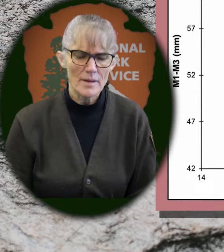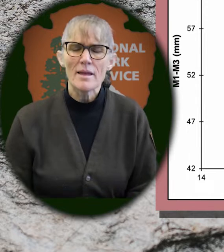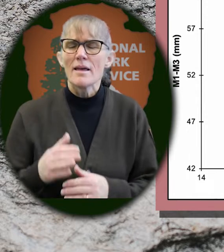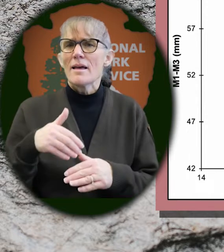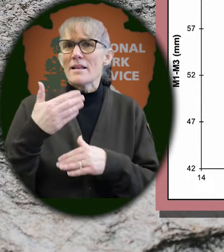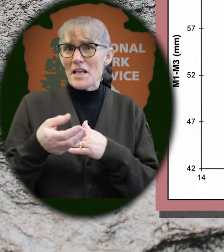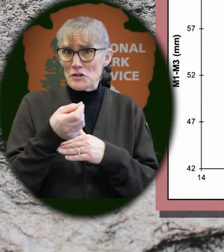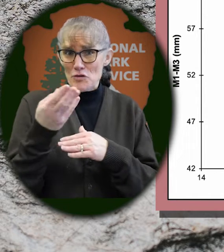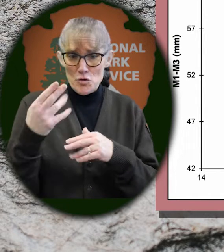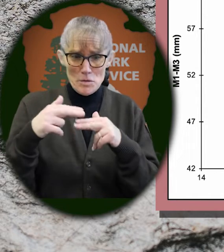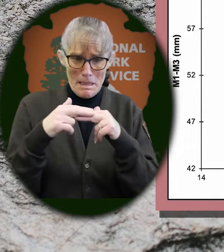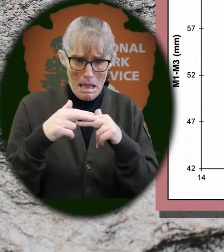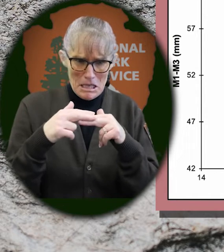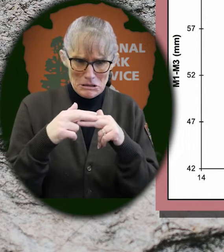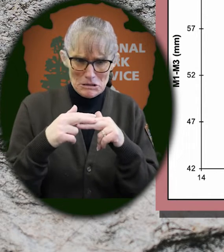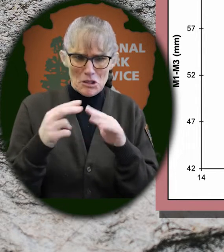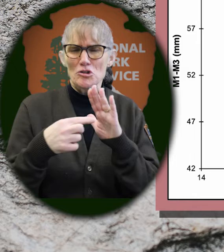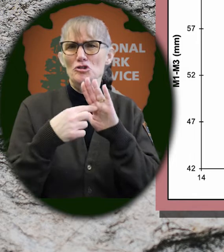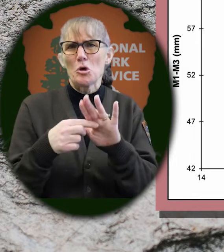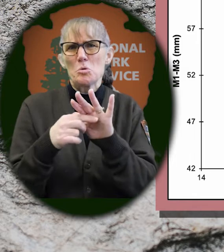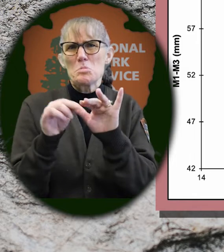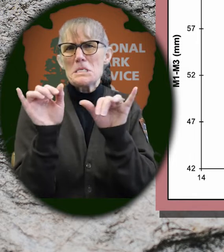So, these next few slides are going to be showing you similar plots.